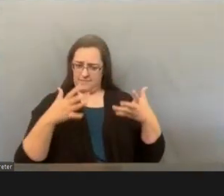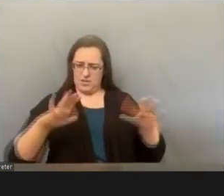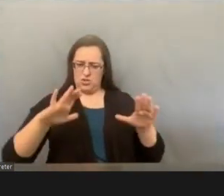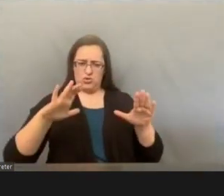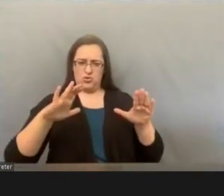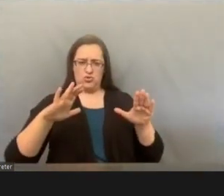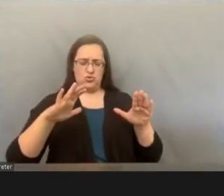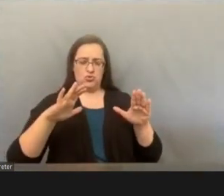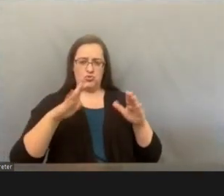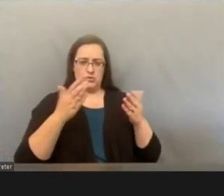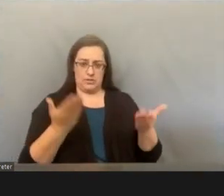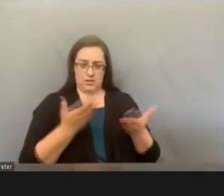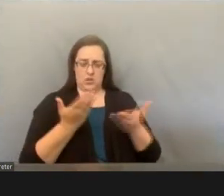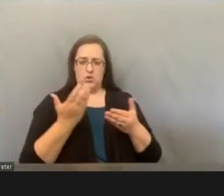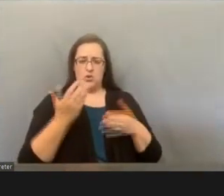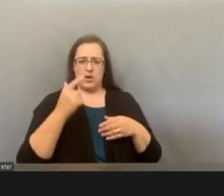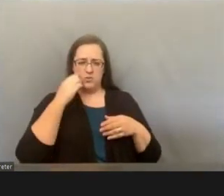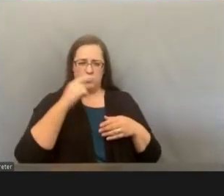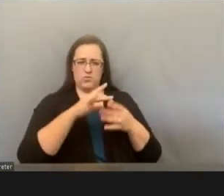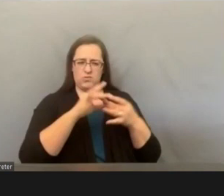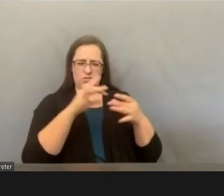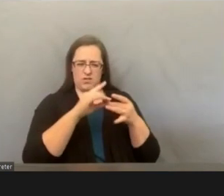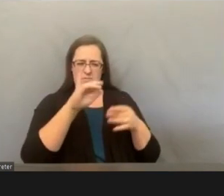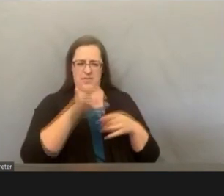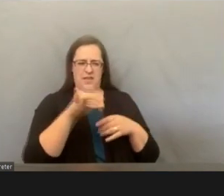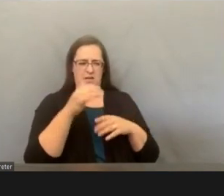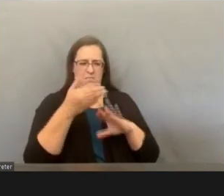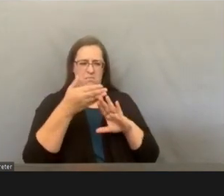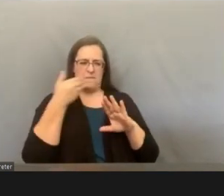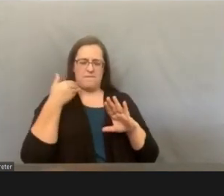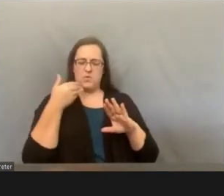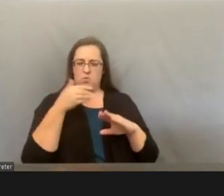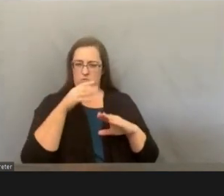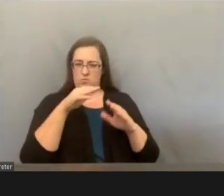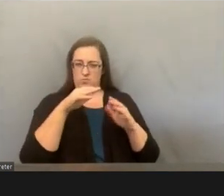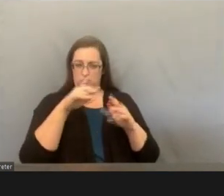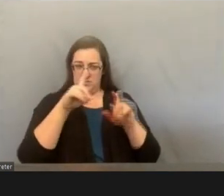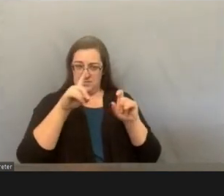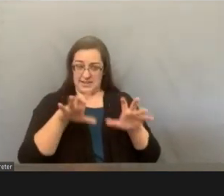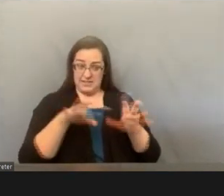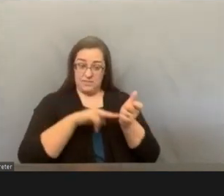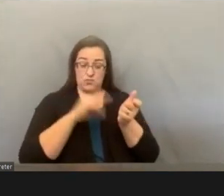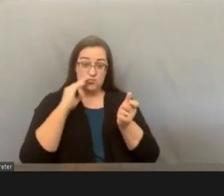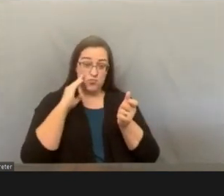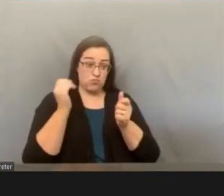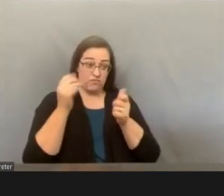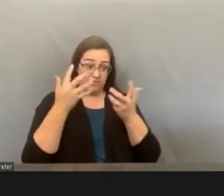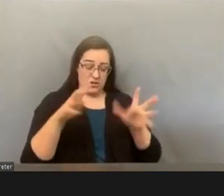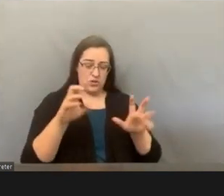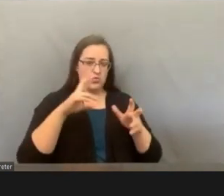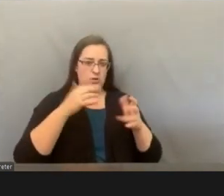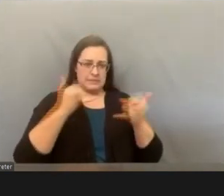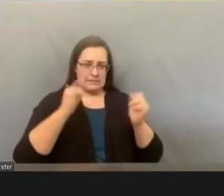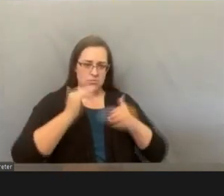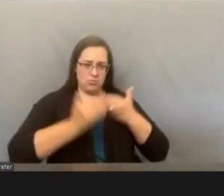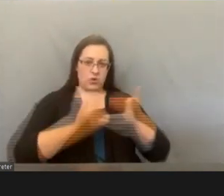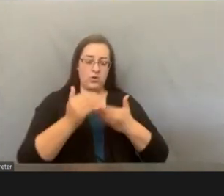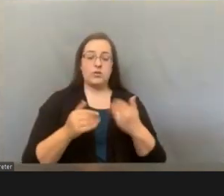ARE TO COME WITH THE TESTING. THANK YOU MAYOR THE NEXT QUESTION IS FOR CASIE, HAS A NURSING HOME TESTING BEEN